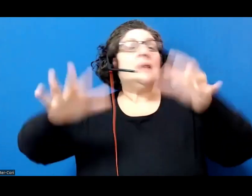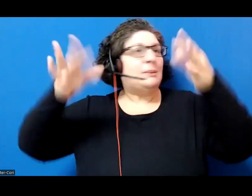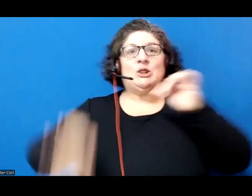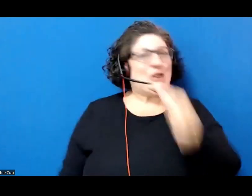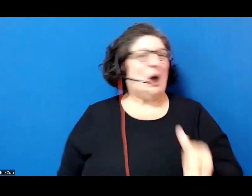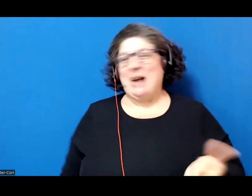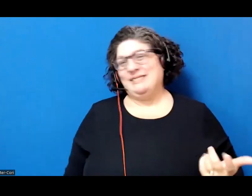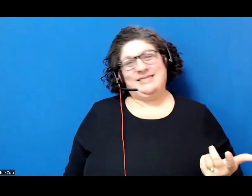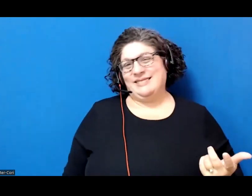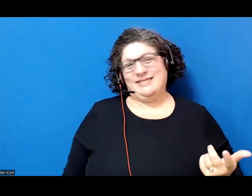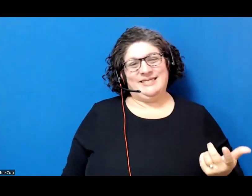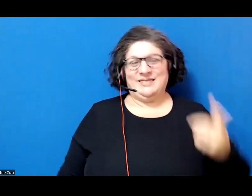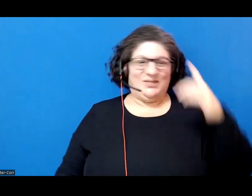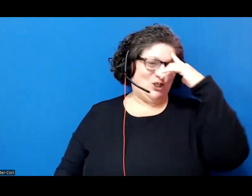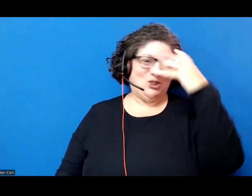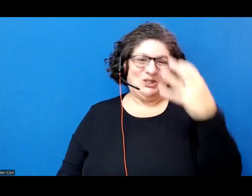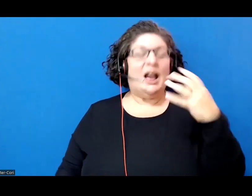And I'll go step further.